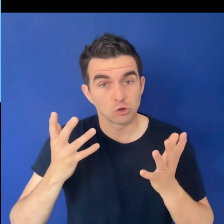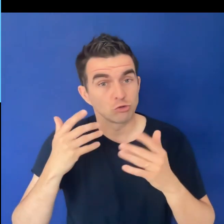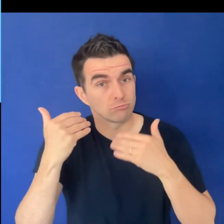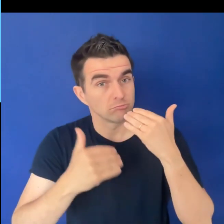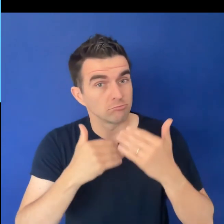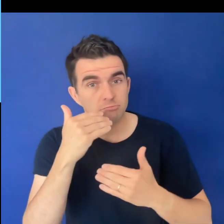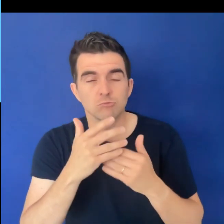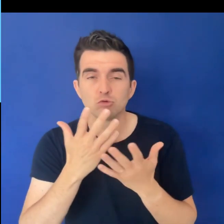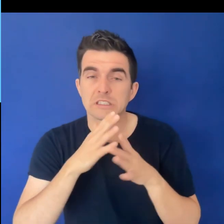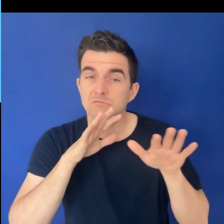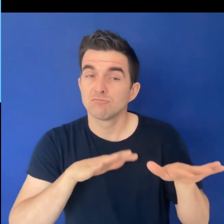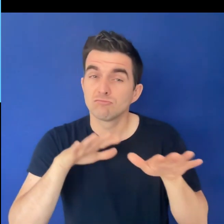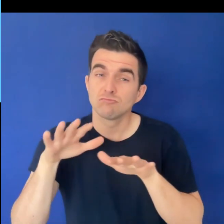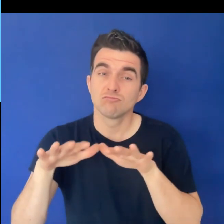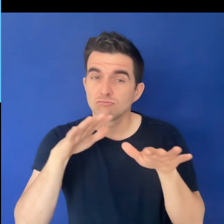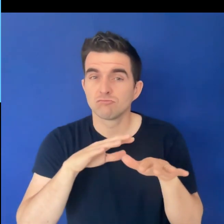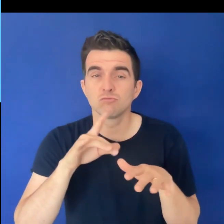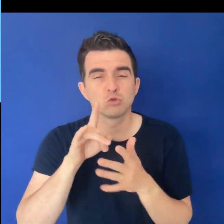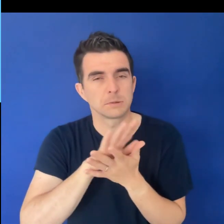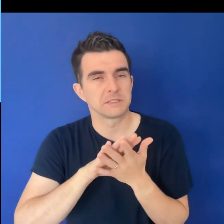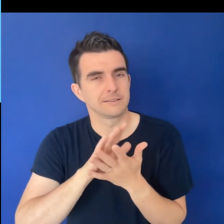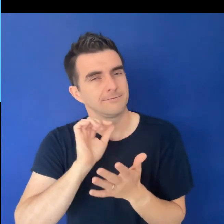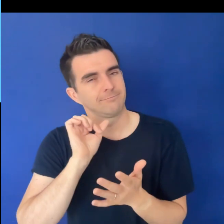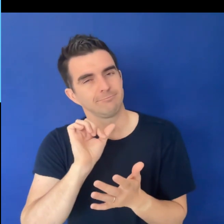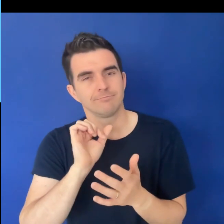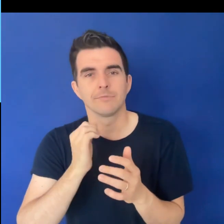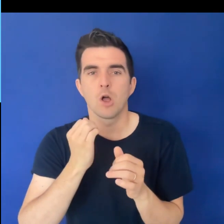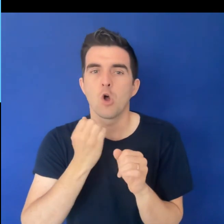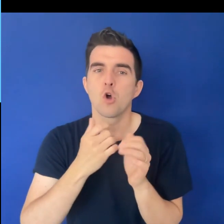This gentle pace is at the core of what it means to be a true Goblin.